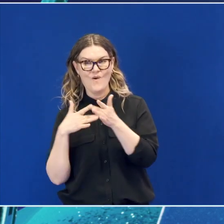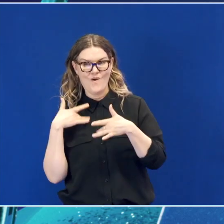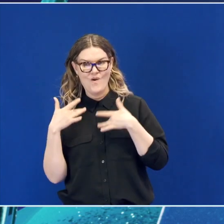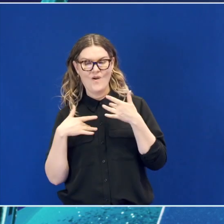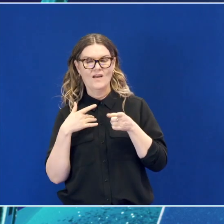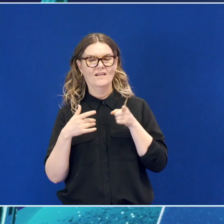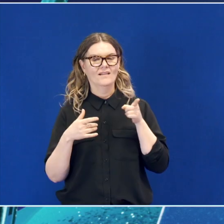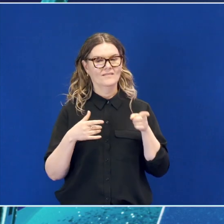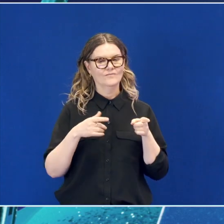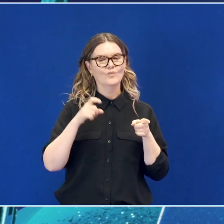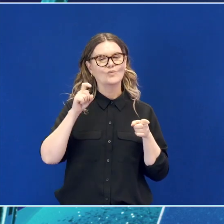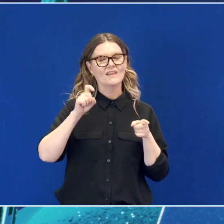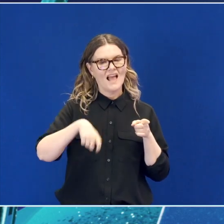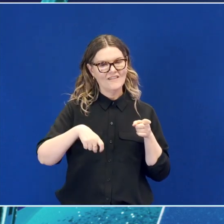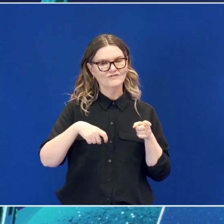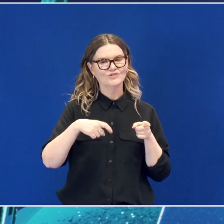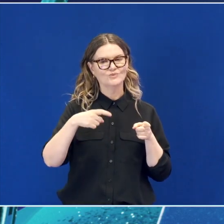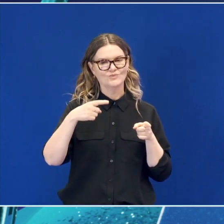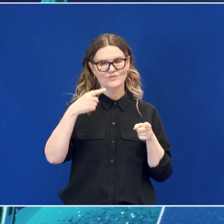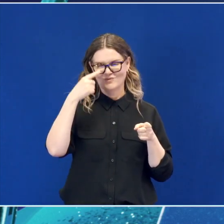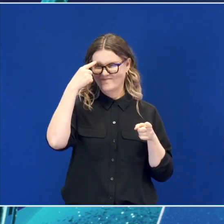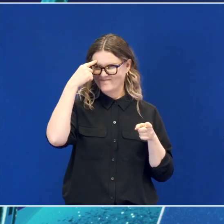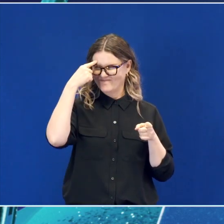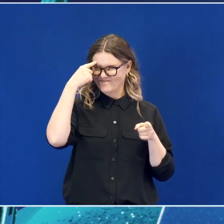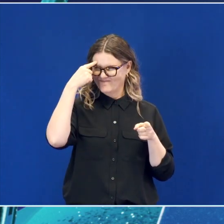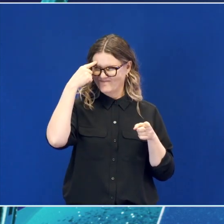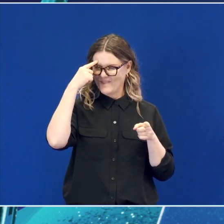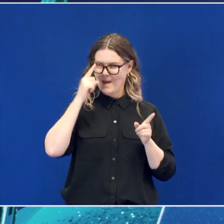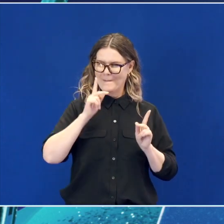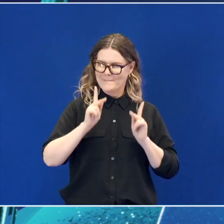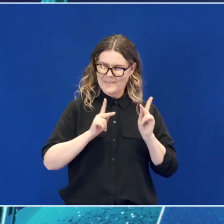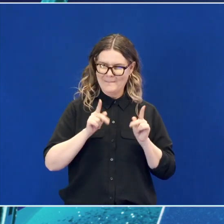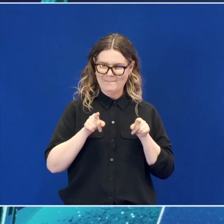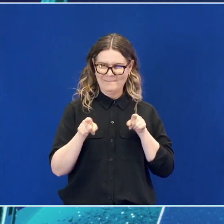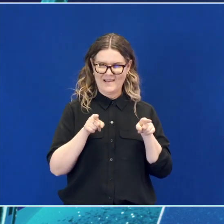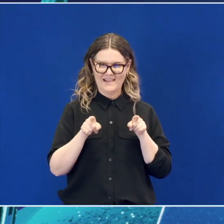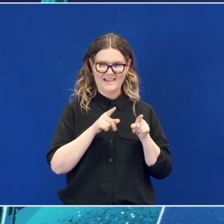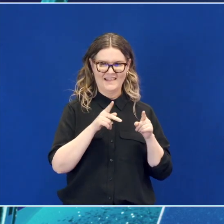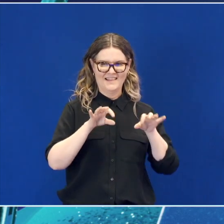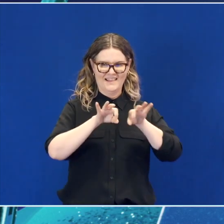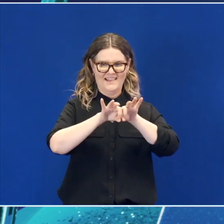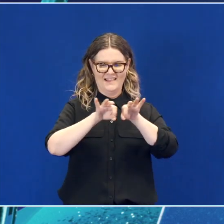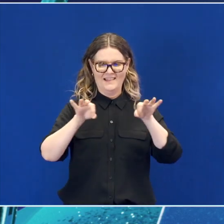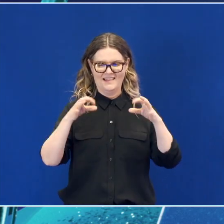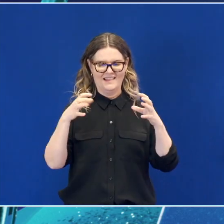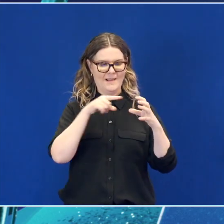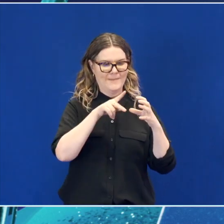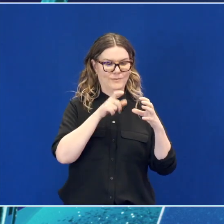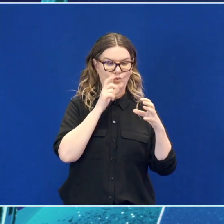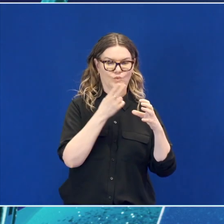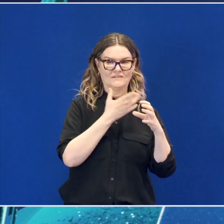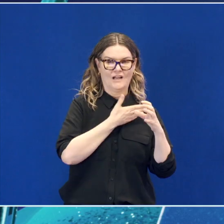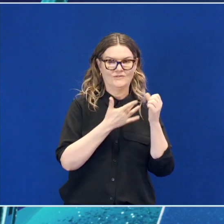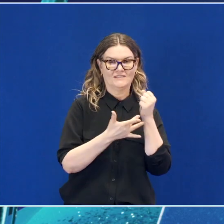that need accessibility with a focus on user research, user testing with our friends from Fable